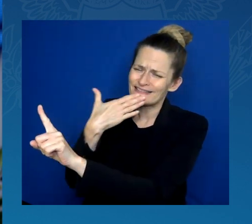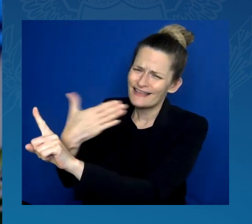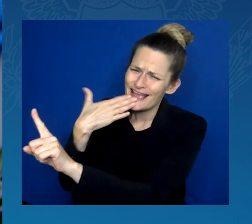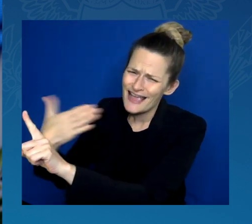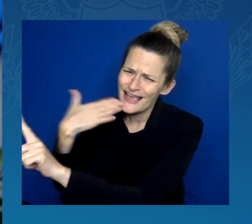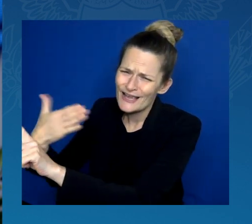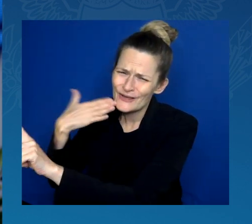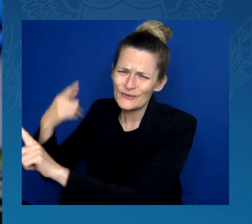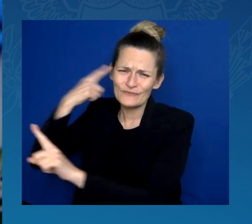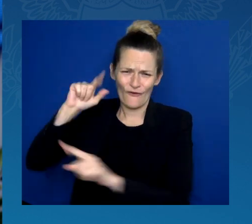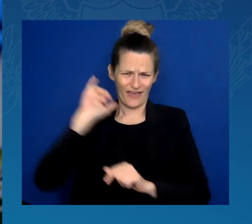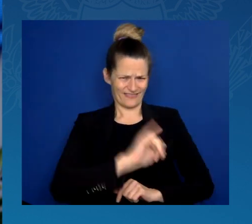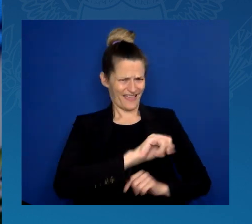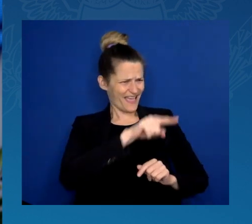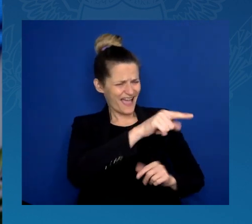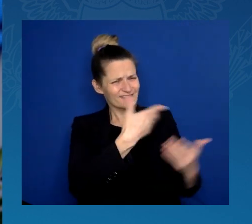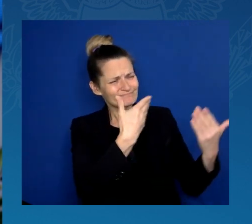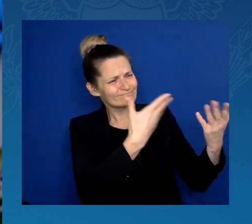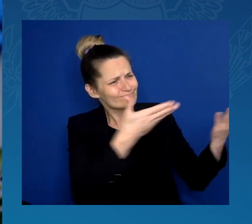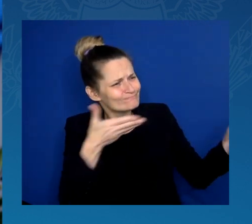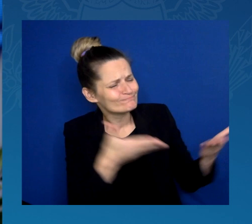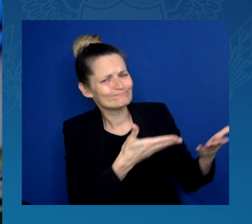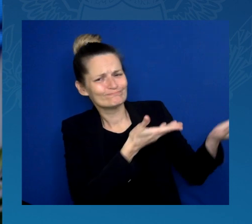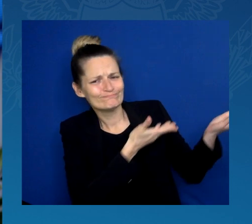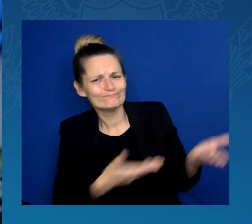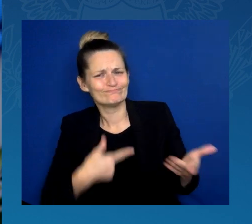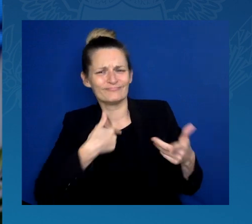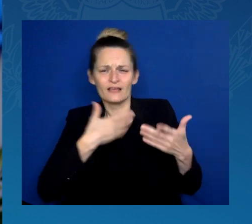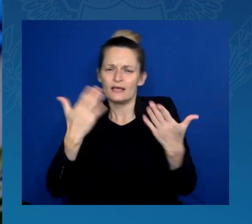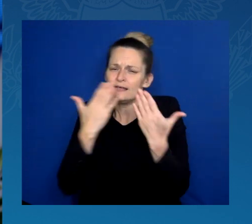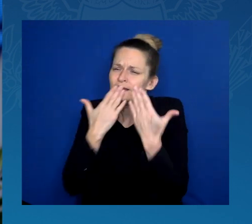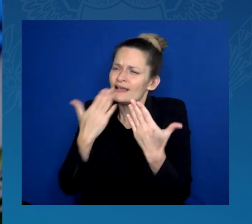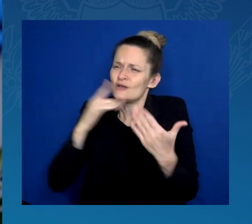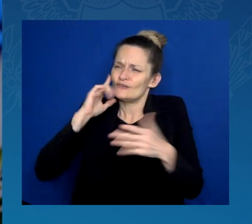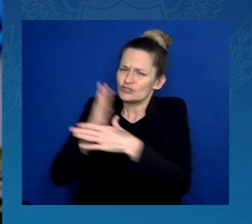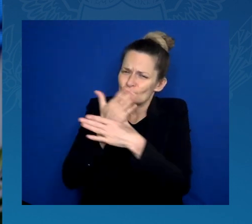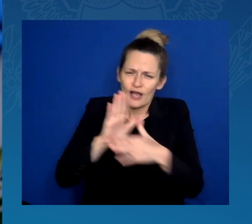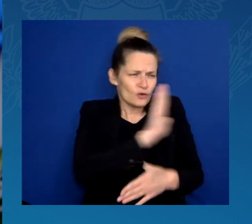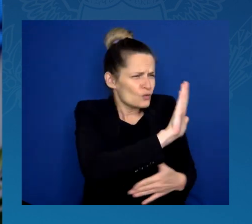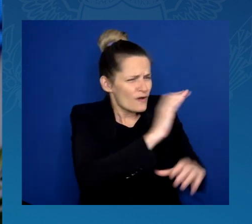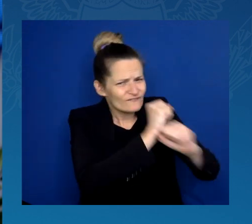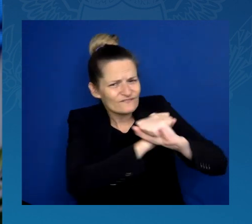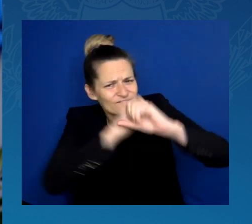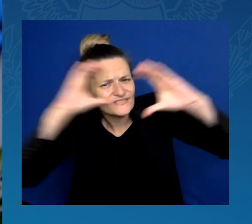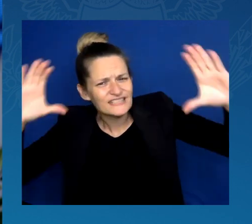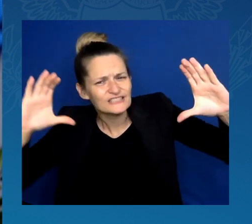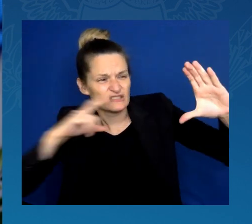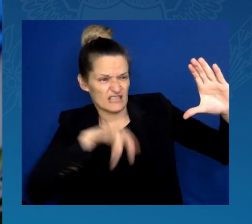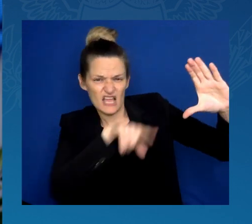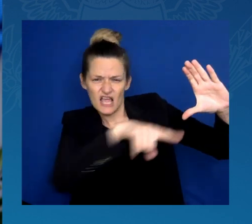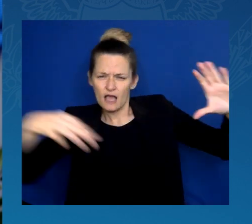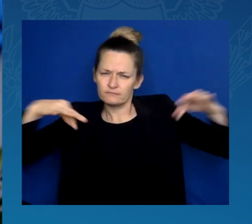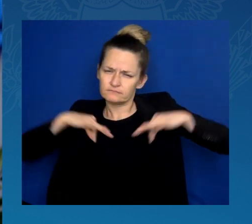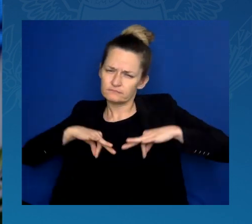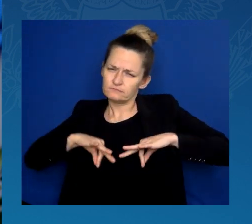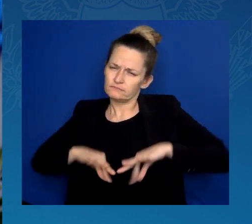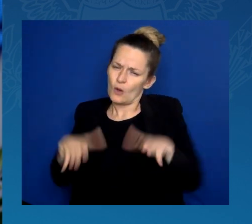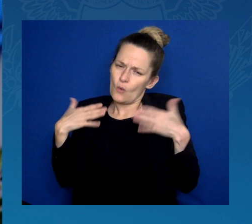which has been so valuable to the entire labor movement. And to all the members of the United Steelworkers,